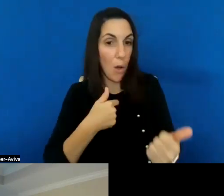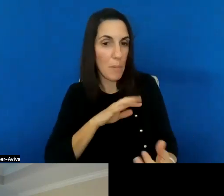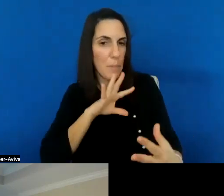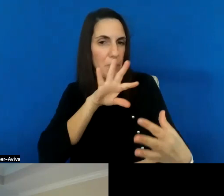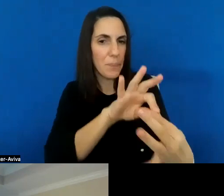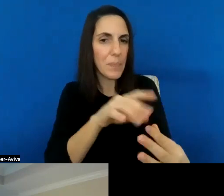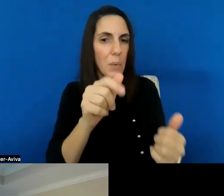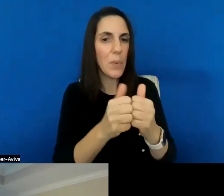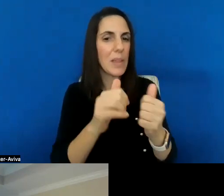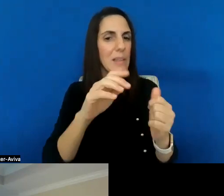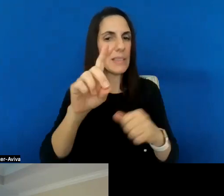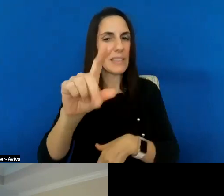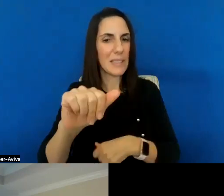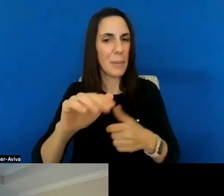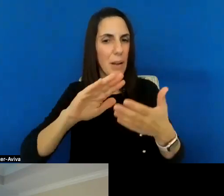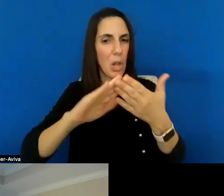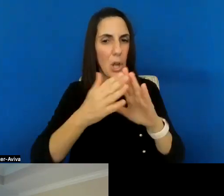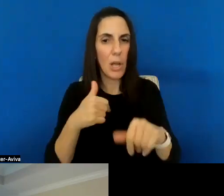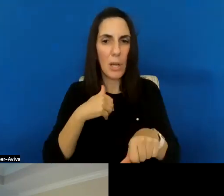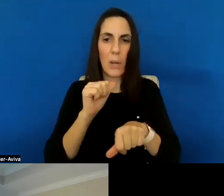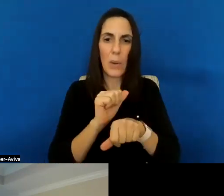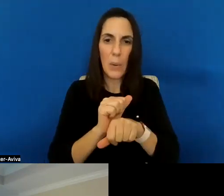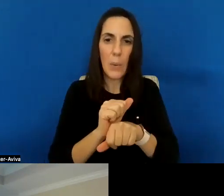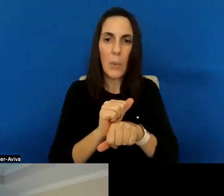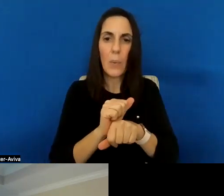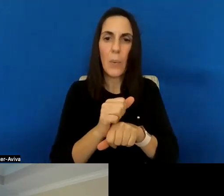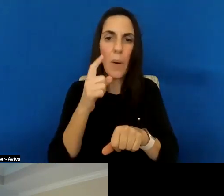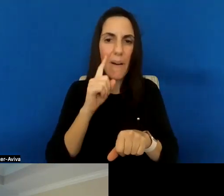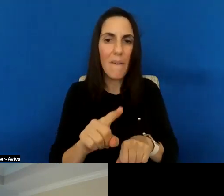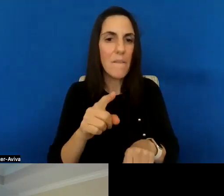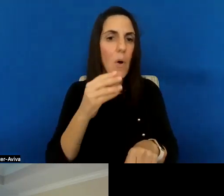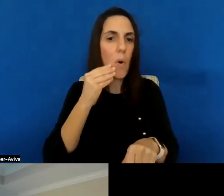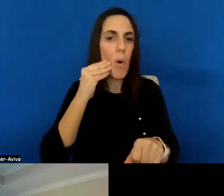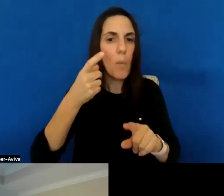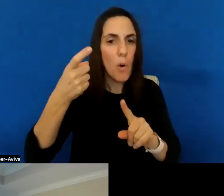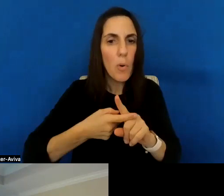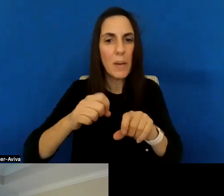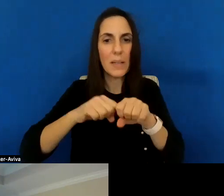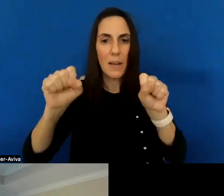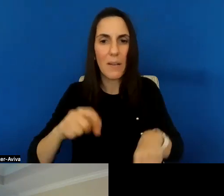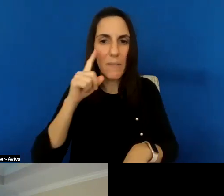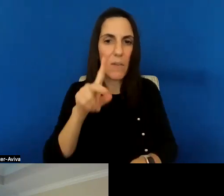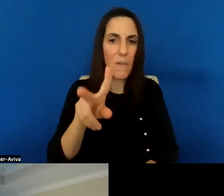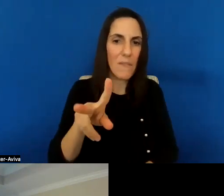community. 11:09:27 I work doing home automation systems for vocational rehabilitation, installing them for people living with disabilities.